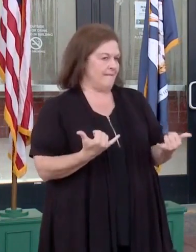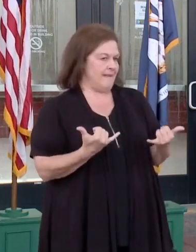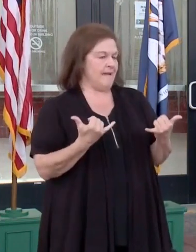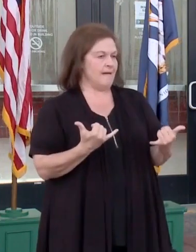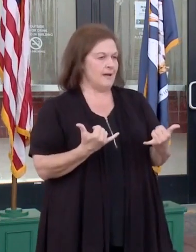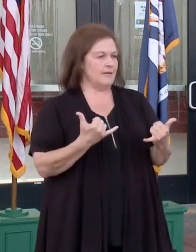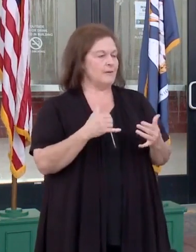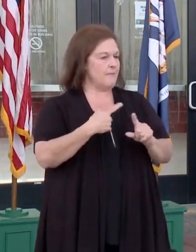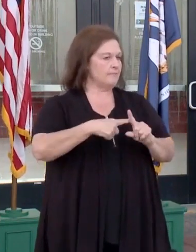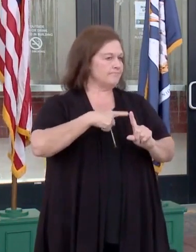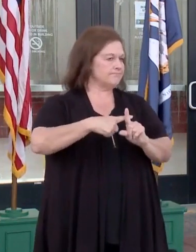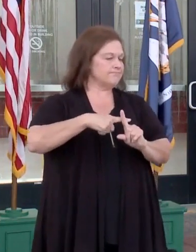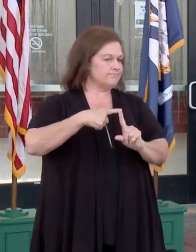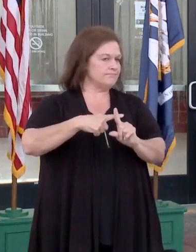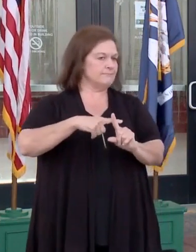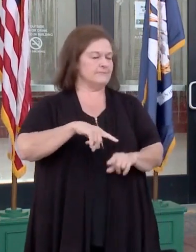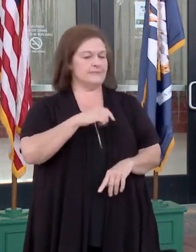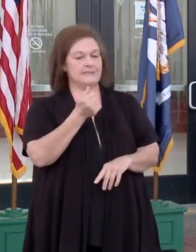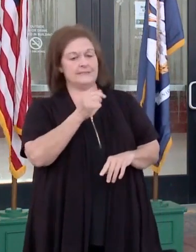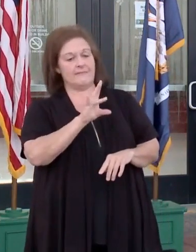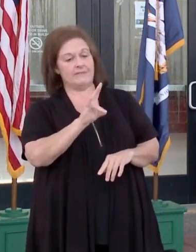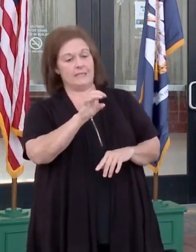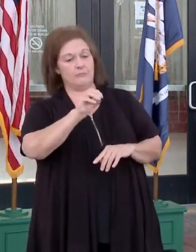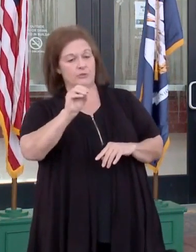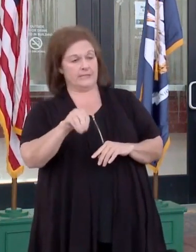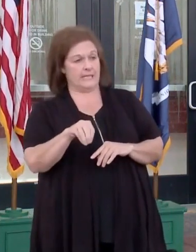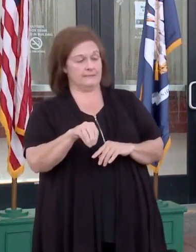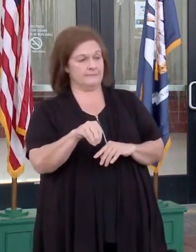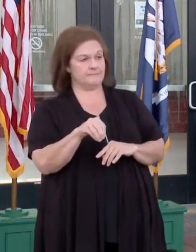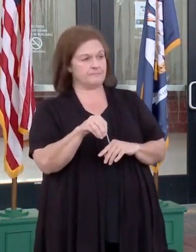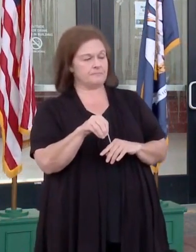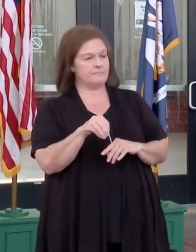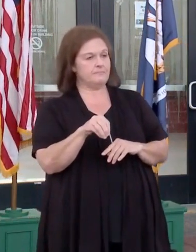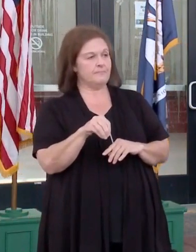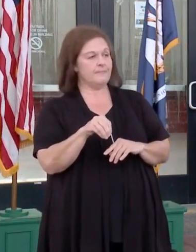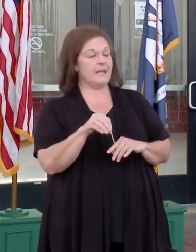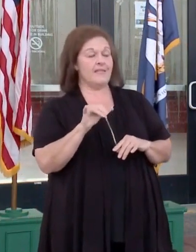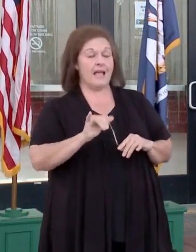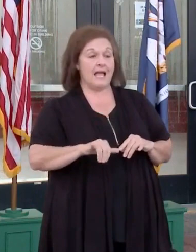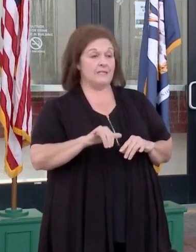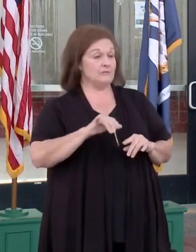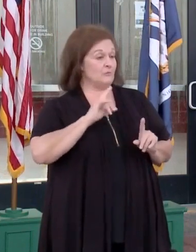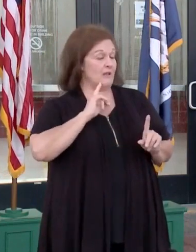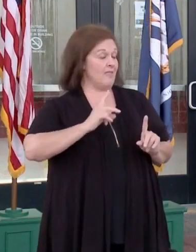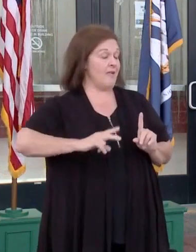positivity rate of 17%. This is the highest cases we've seen since the